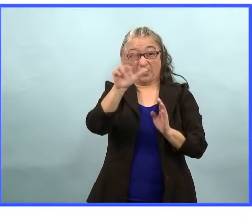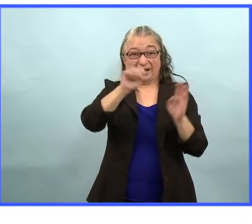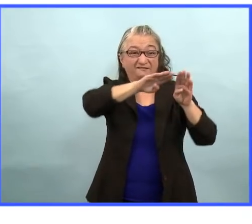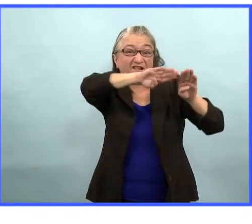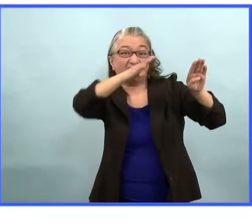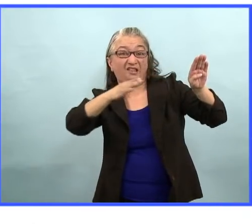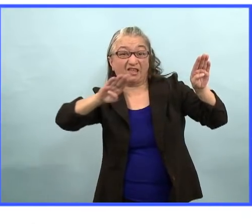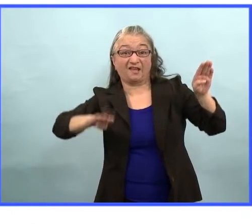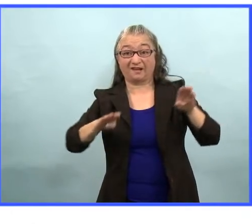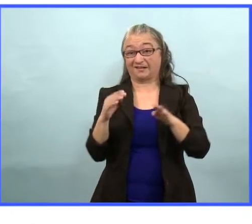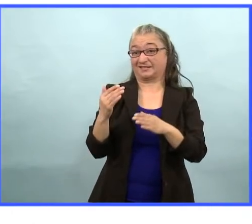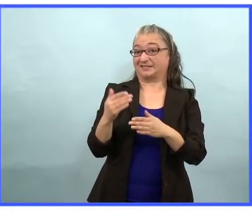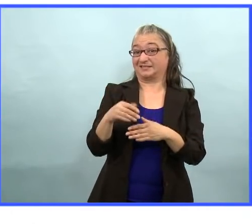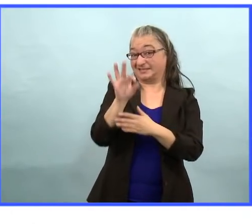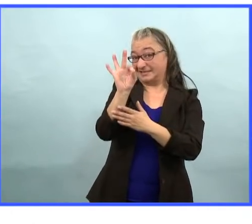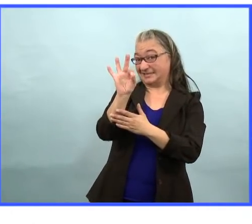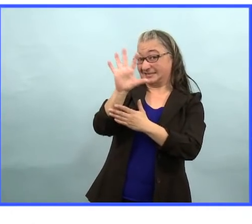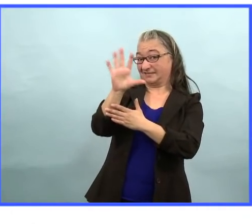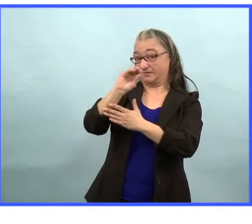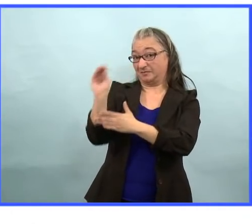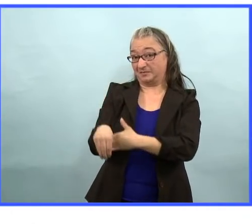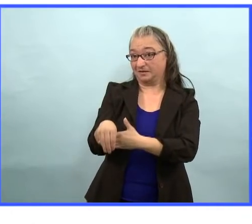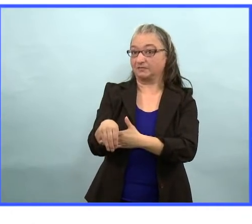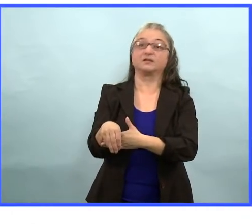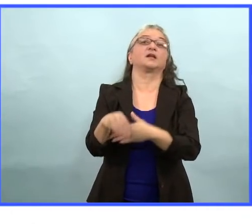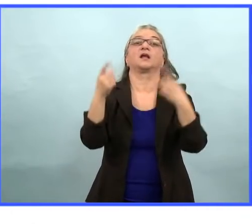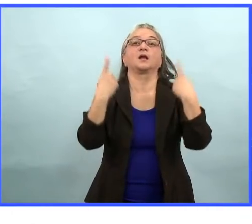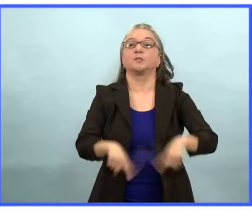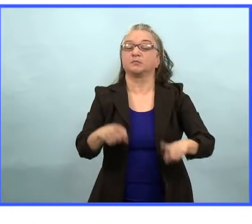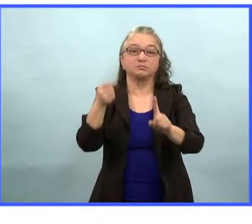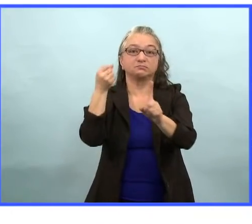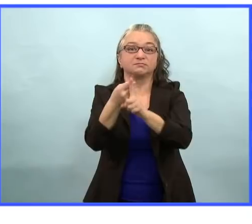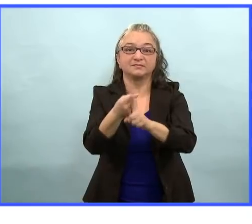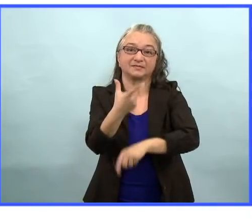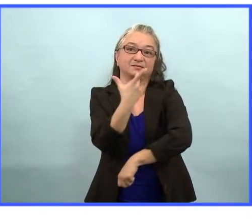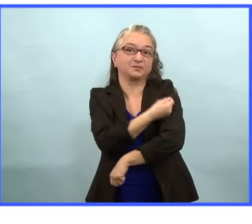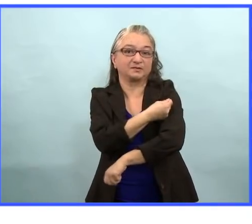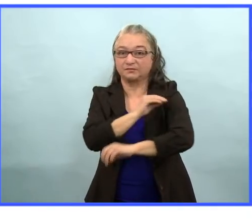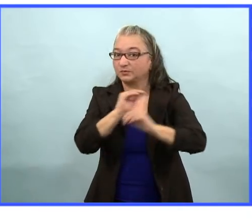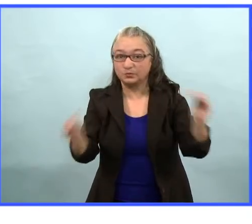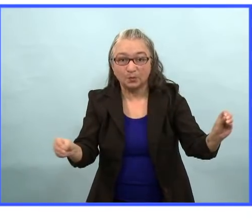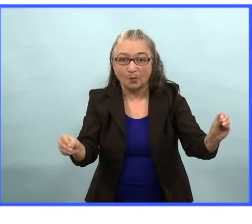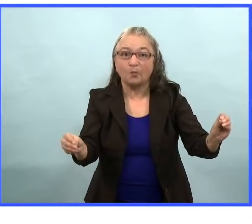were never hospitalized uh compared to 92.4 percent of people who identify as white